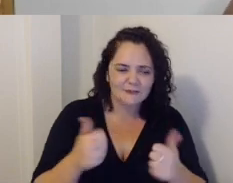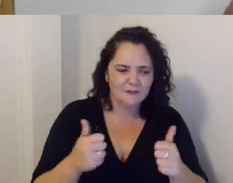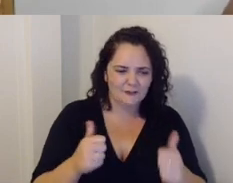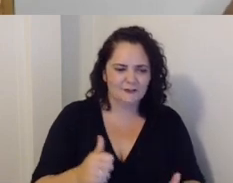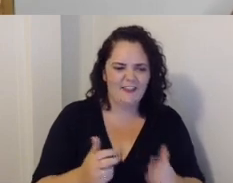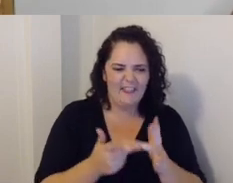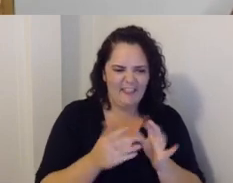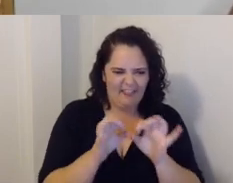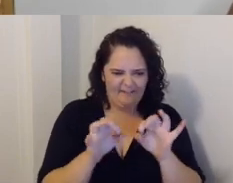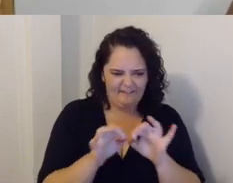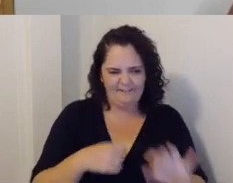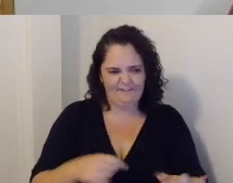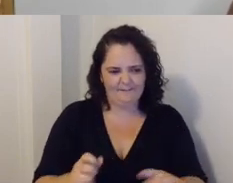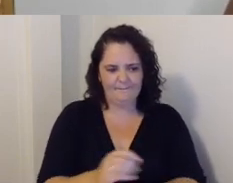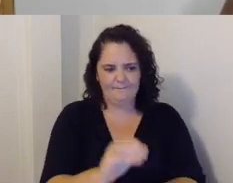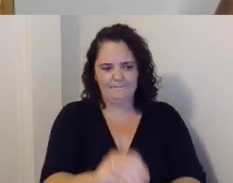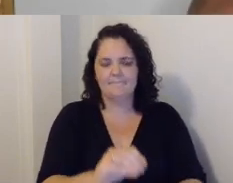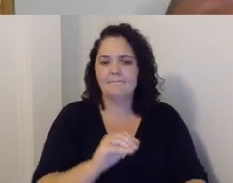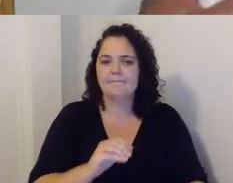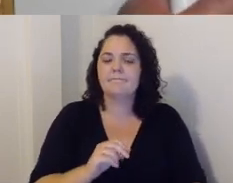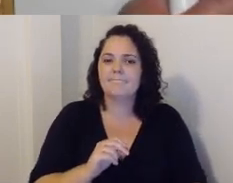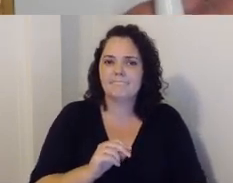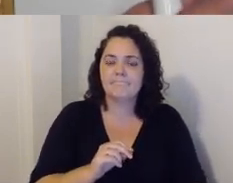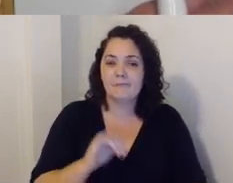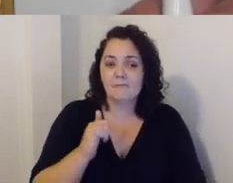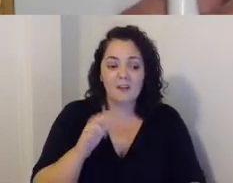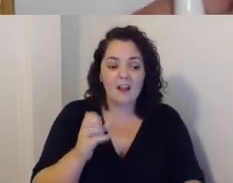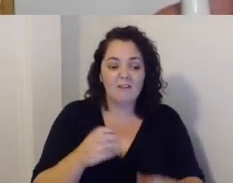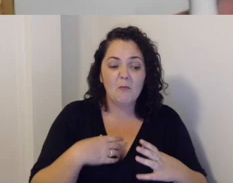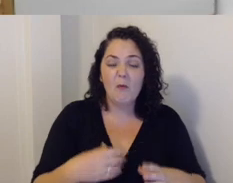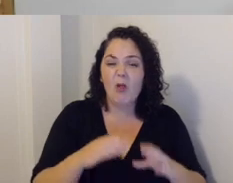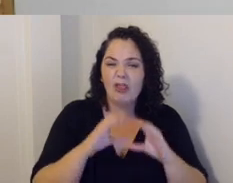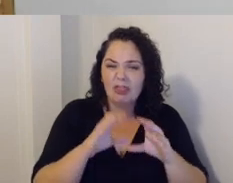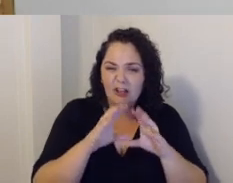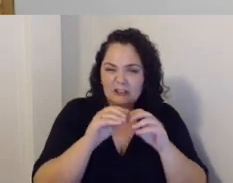of chalk that I haven't ground up yet out and even if you've got some coarser chunks on there, no big